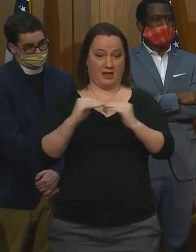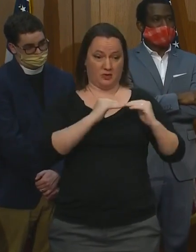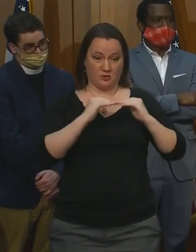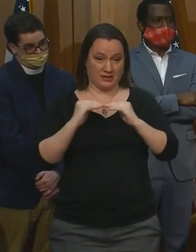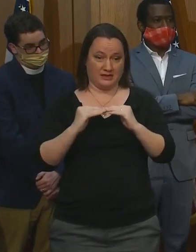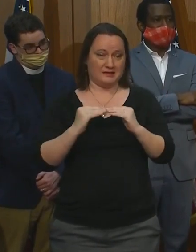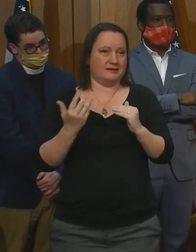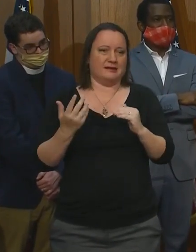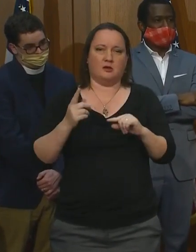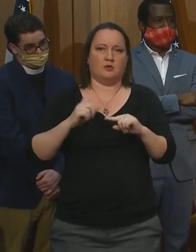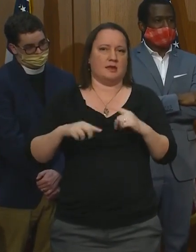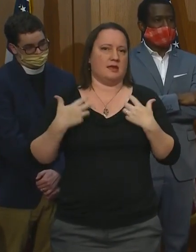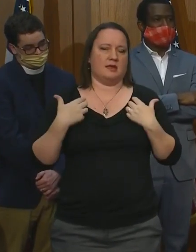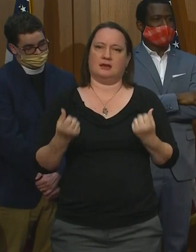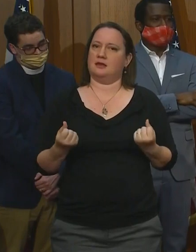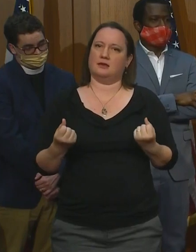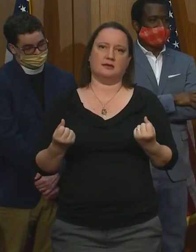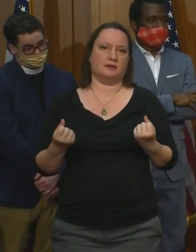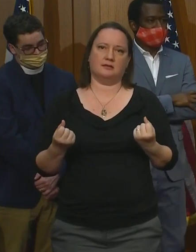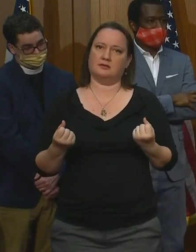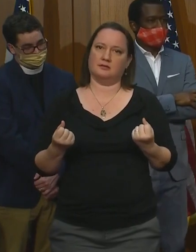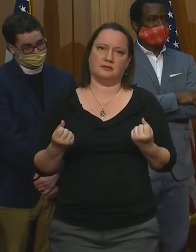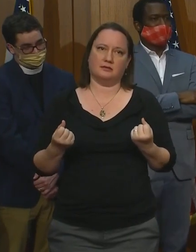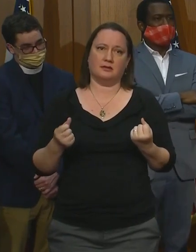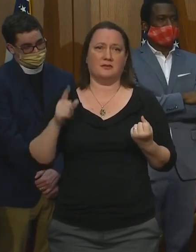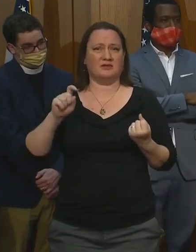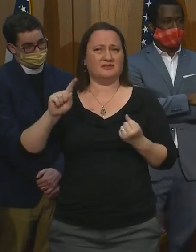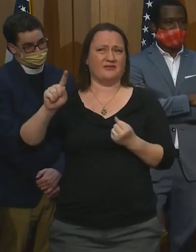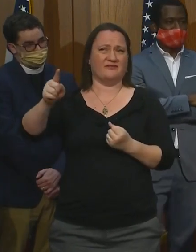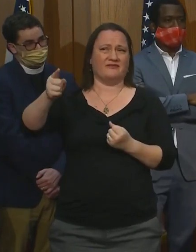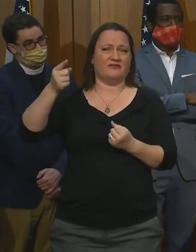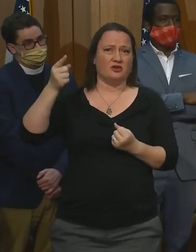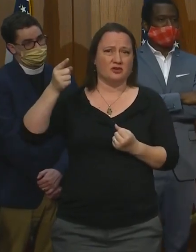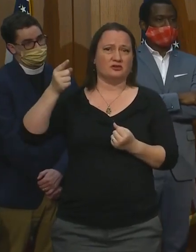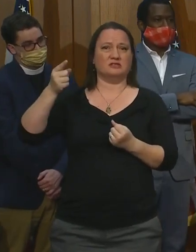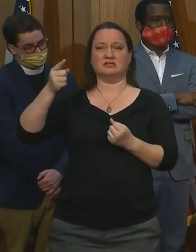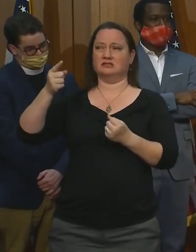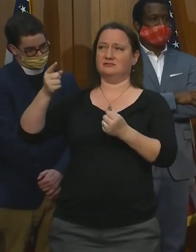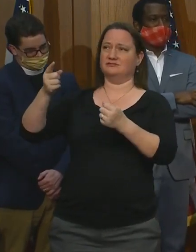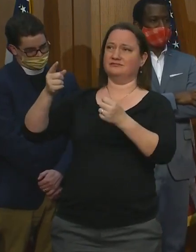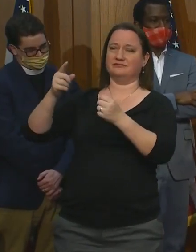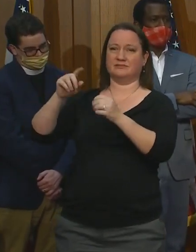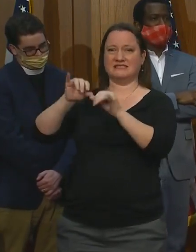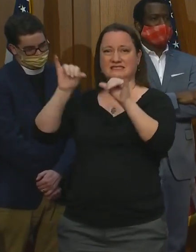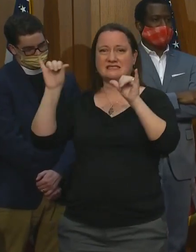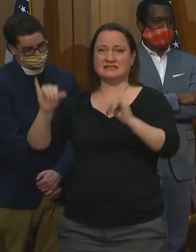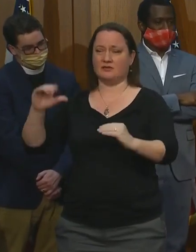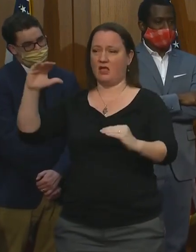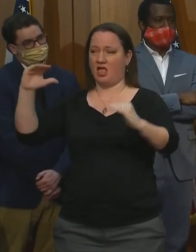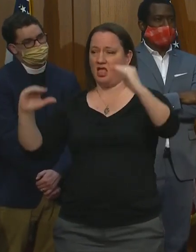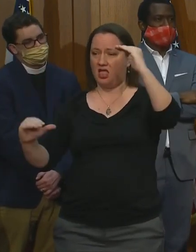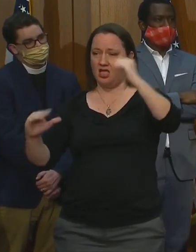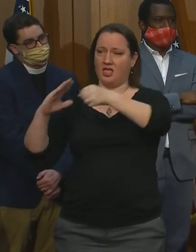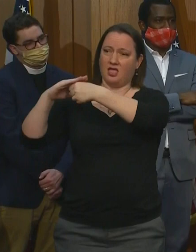RECONCILIATION AND SO WE HAVE EQUITY. UNTIL WE HAVE FULLY